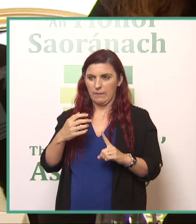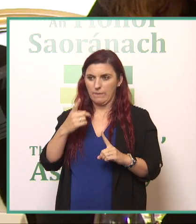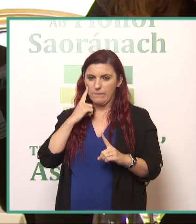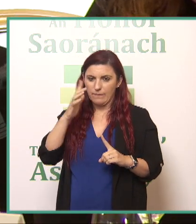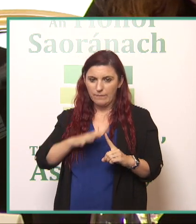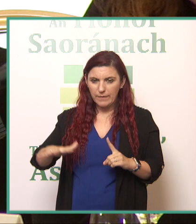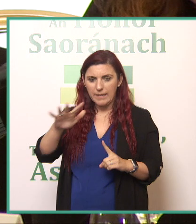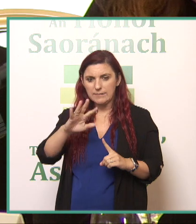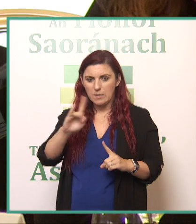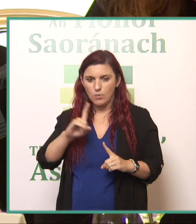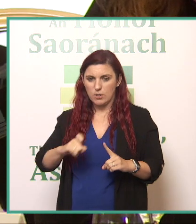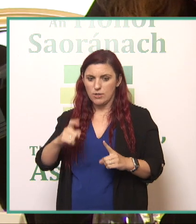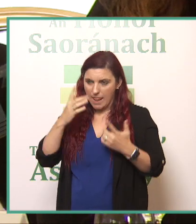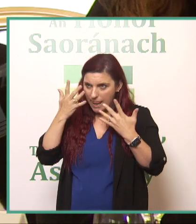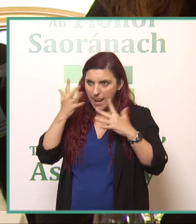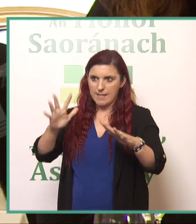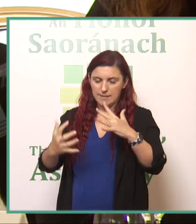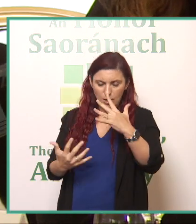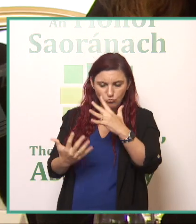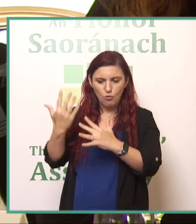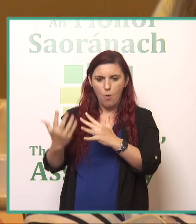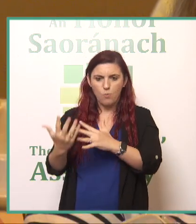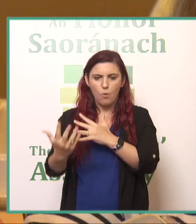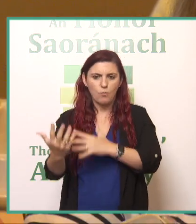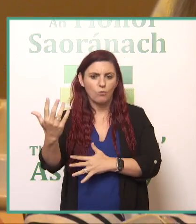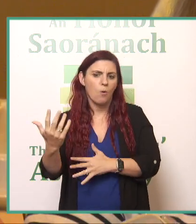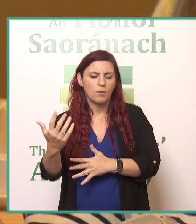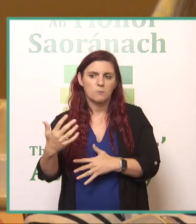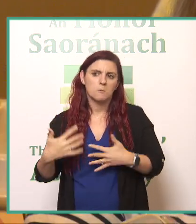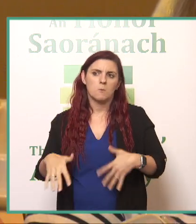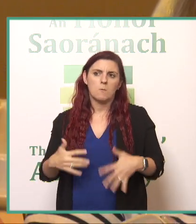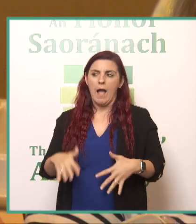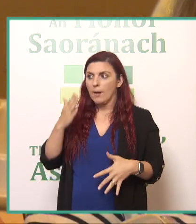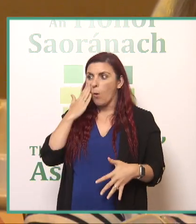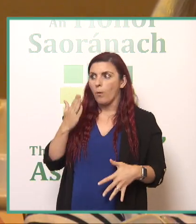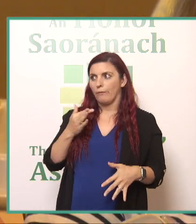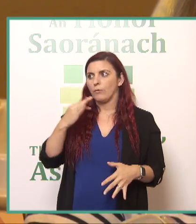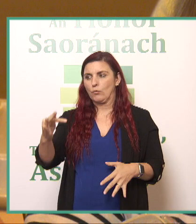letting it go like I know eventually the big tall spruce trees will be there but all through the